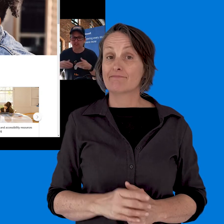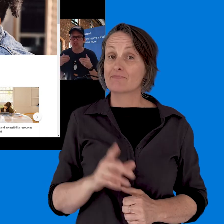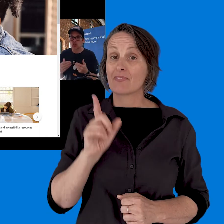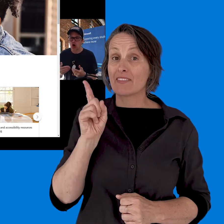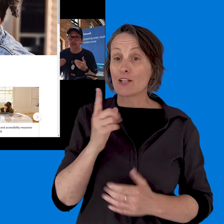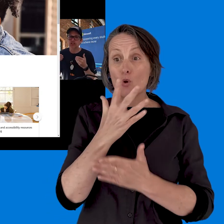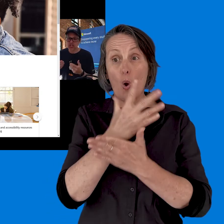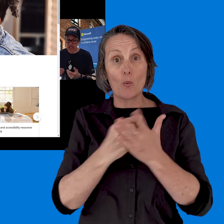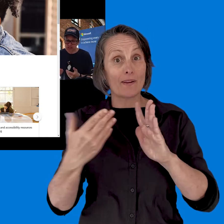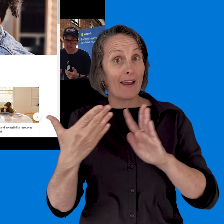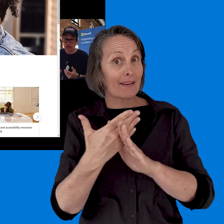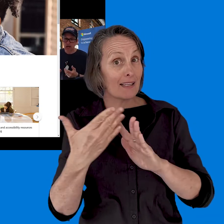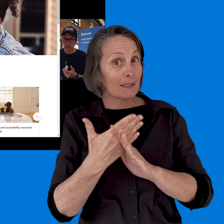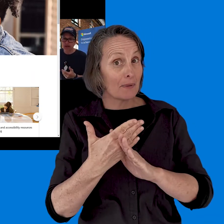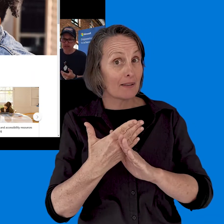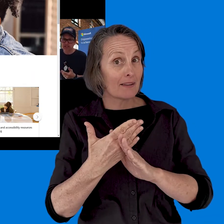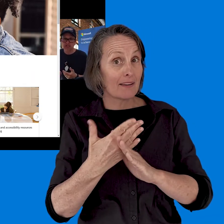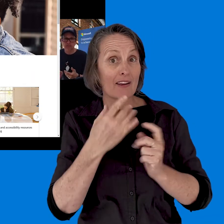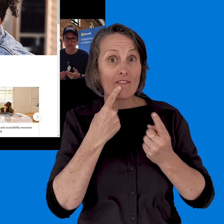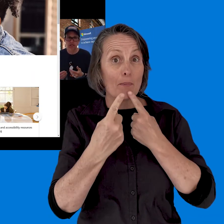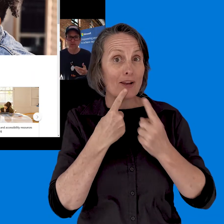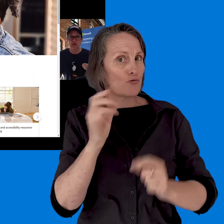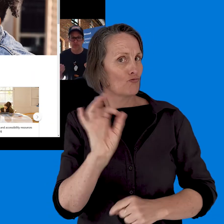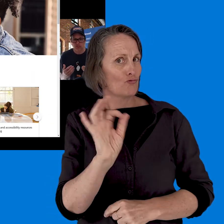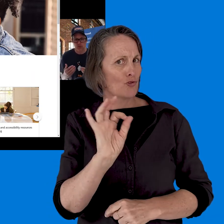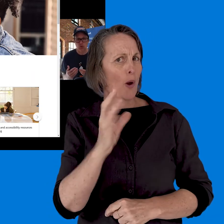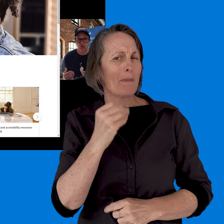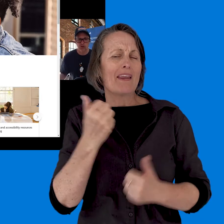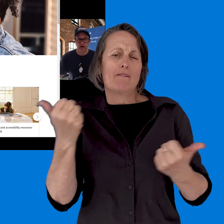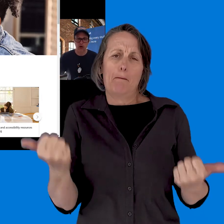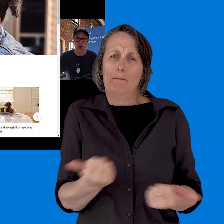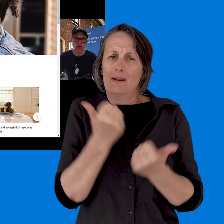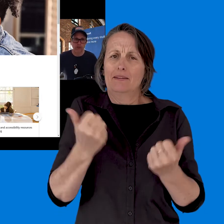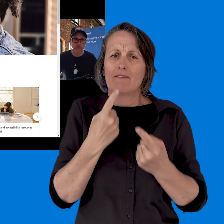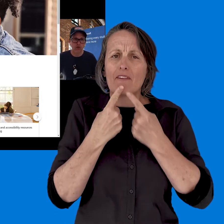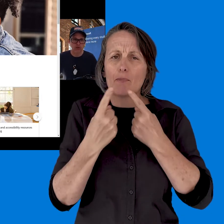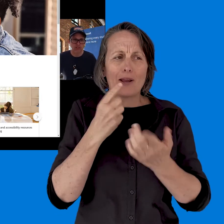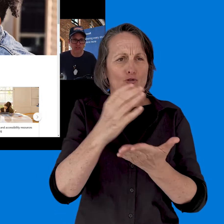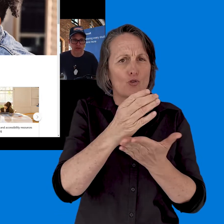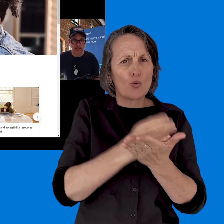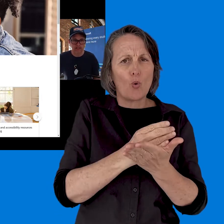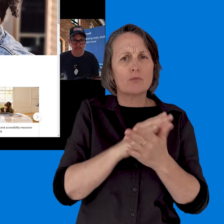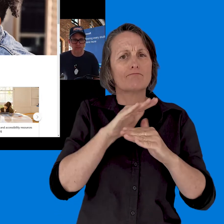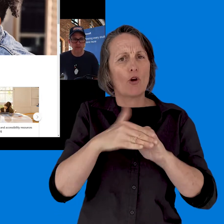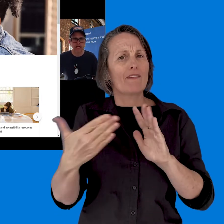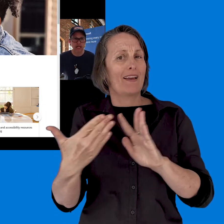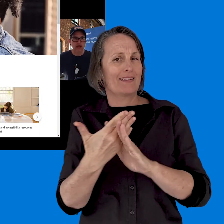It's not just about accessibility, but you will find a whole heap of courses around accessibility.